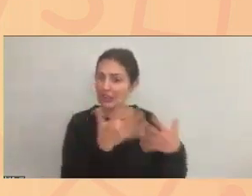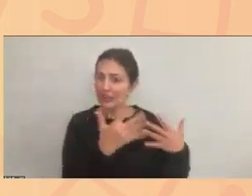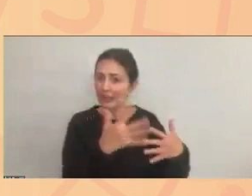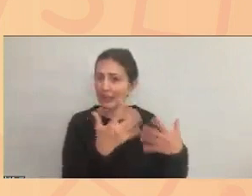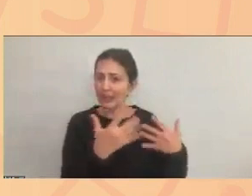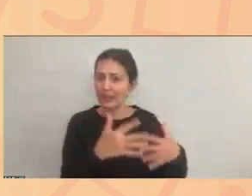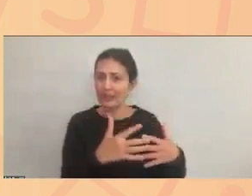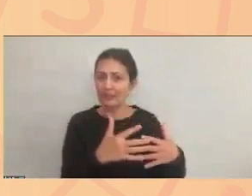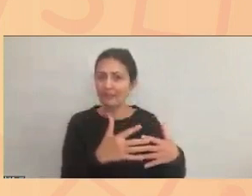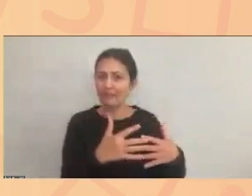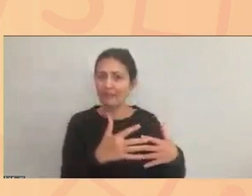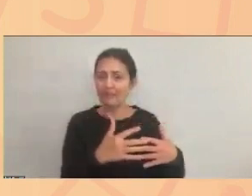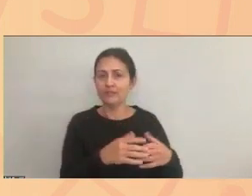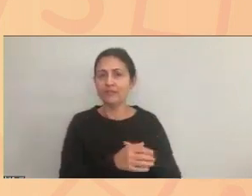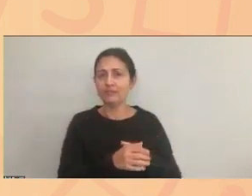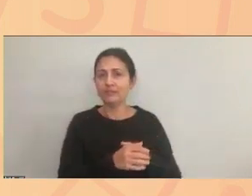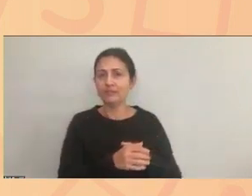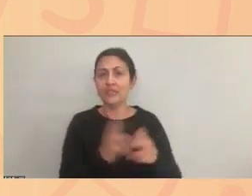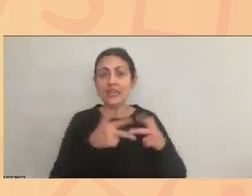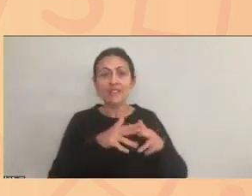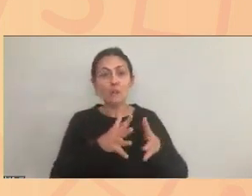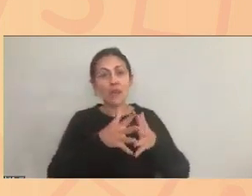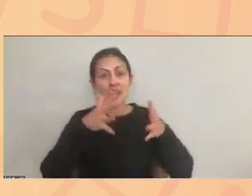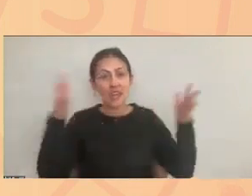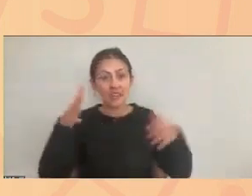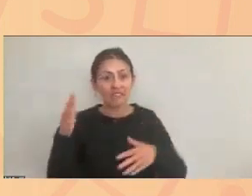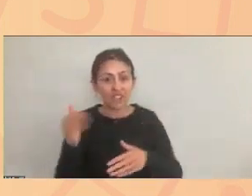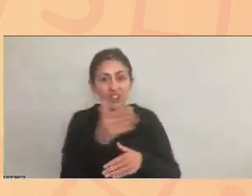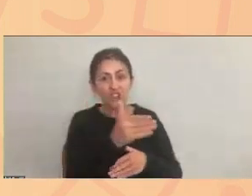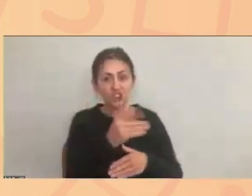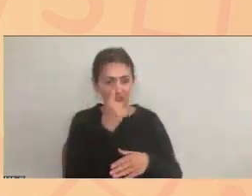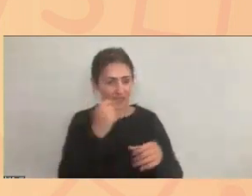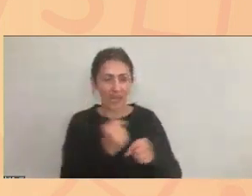They make them more babies sawfish. So we're gonna look after them.